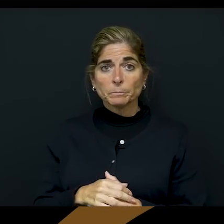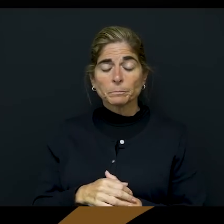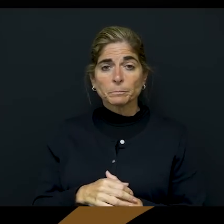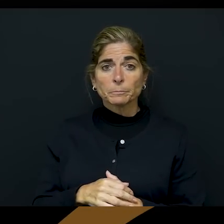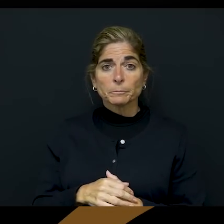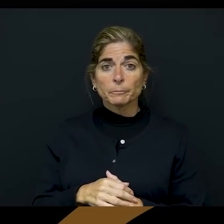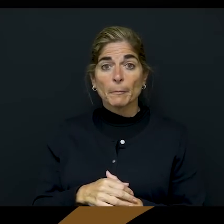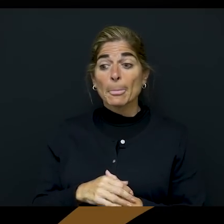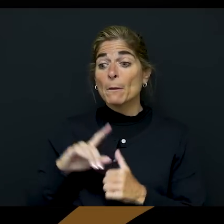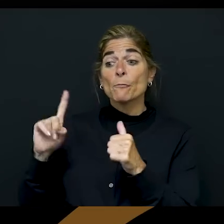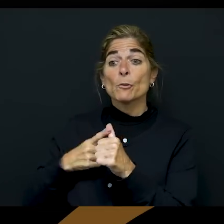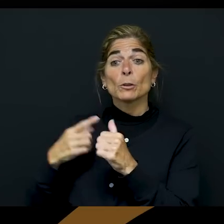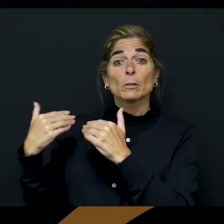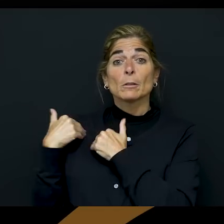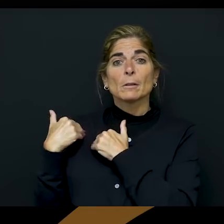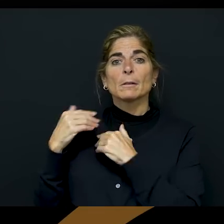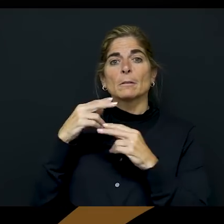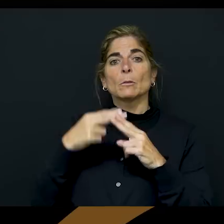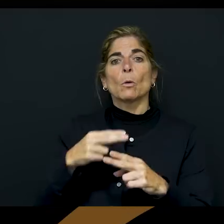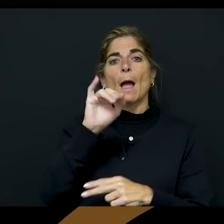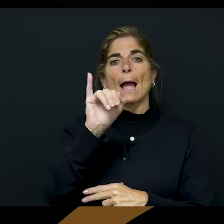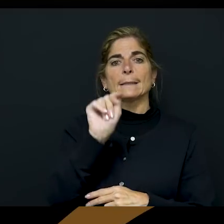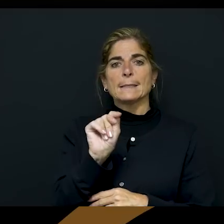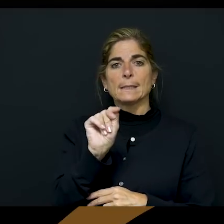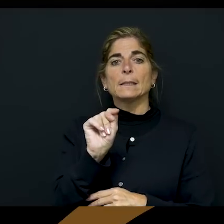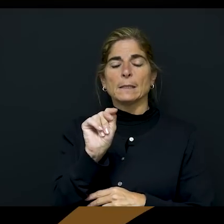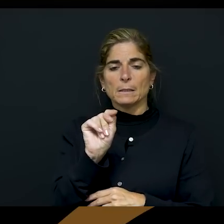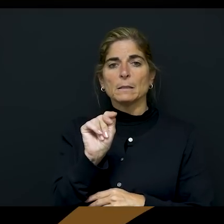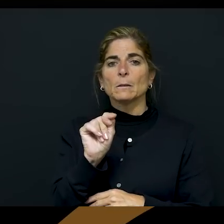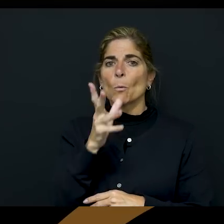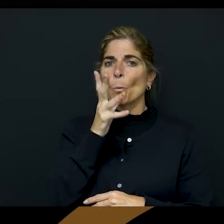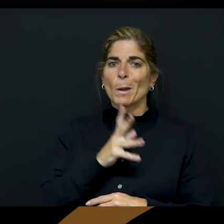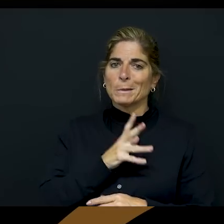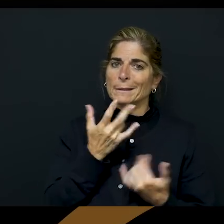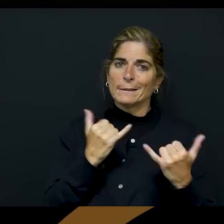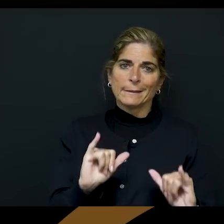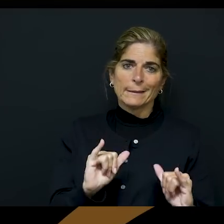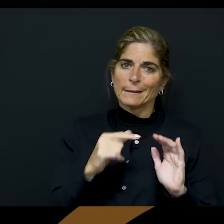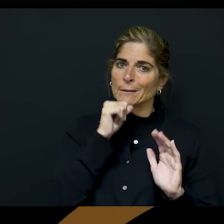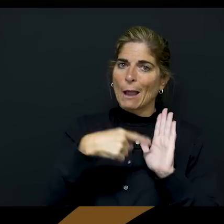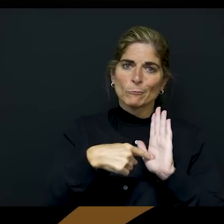My first role in P&G was in IT. It's an industry in which women are still underrepresented today.